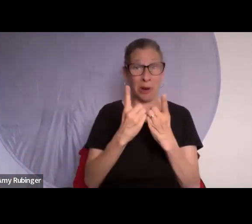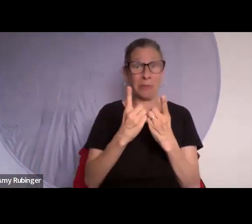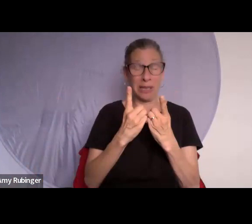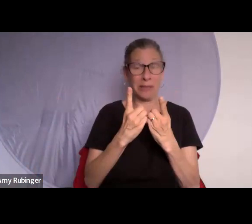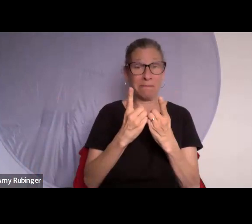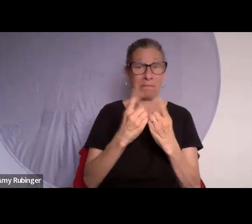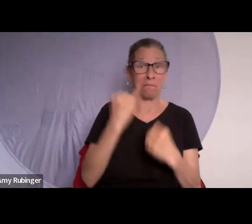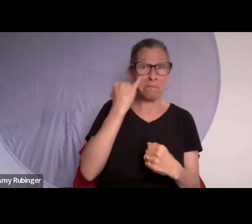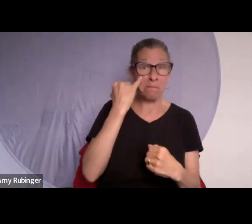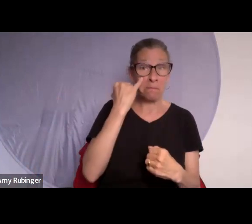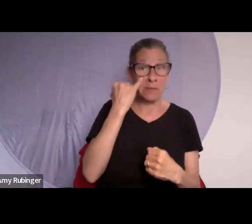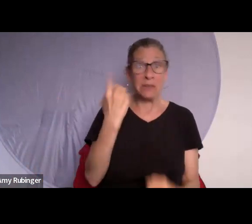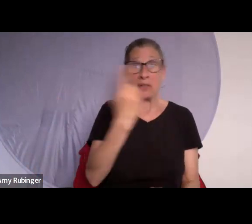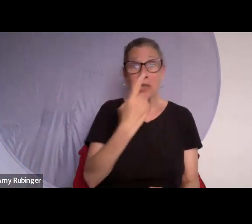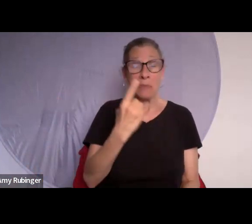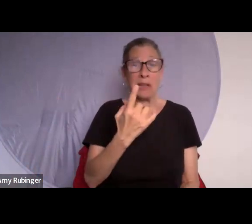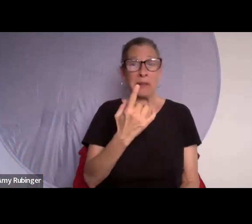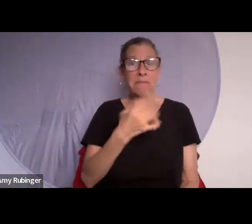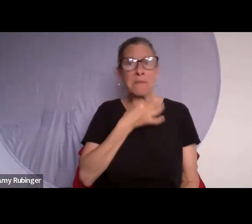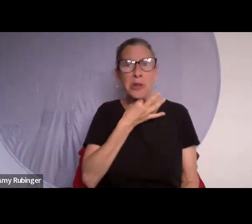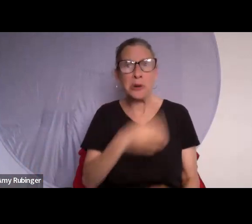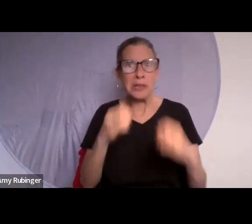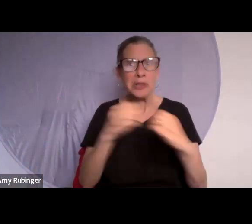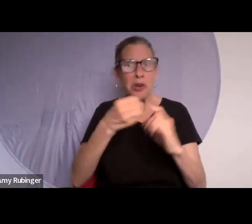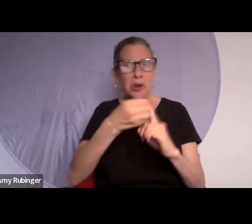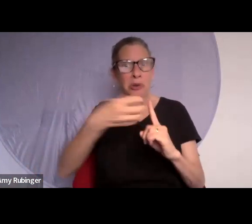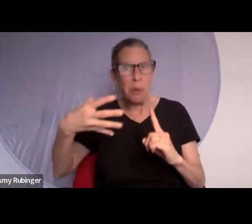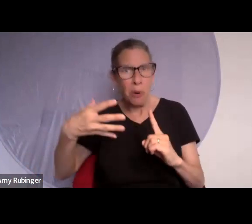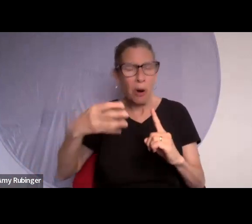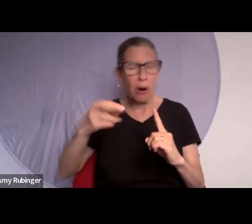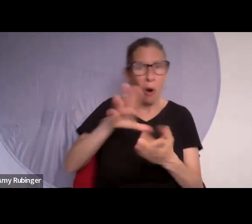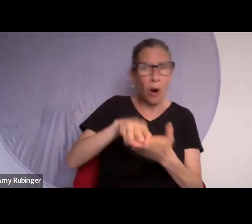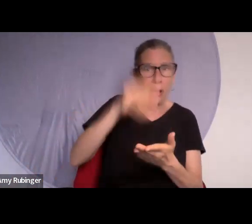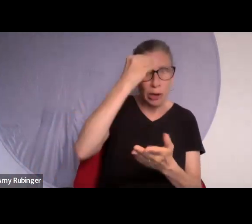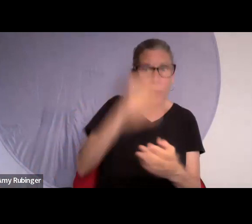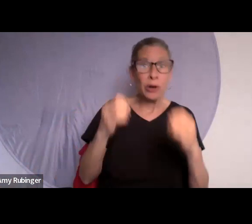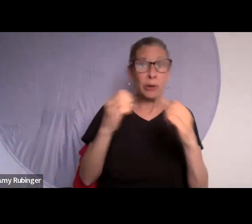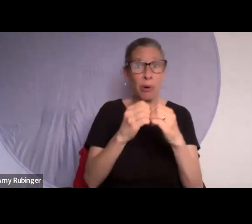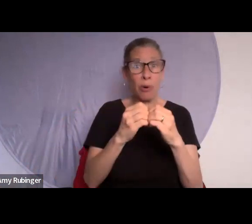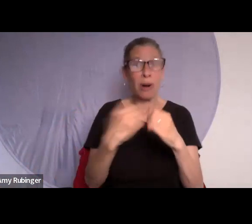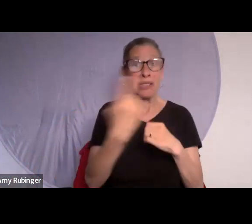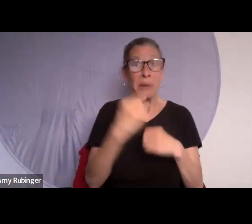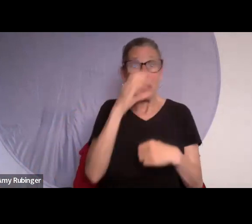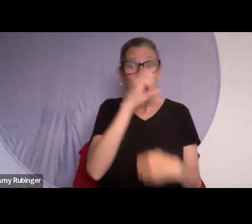something that you guys want to hear more about, or learning learn more about or something that I'm leaving out that you